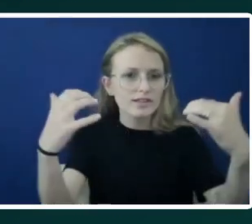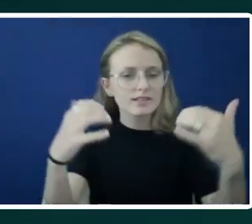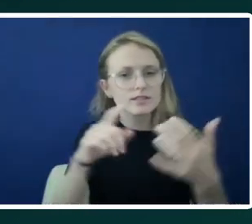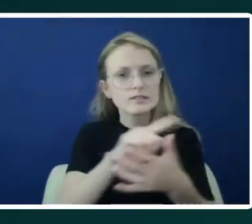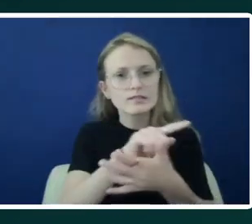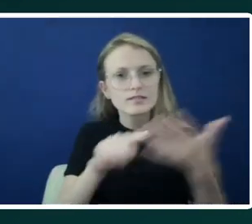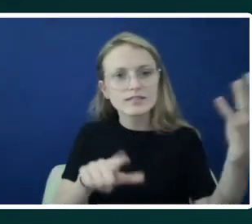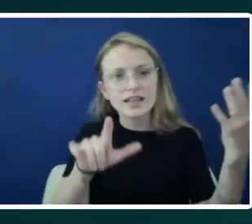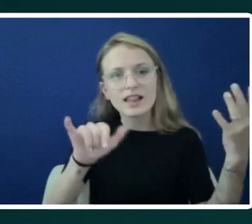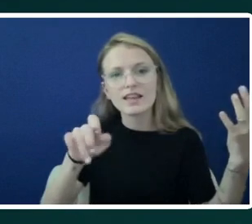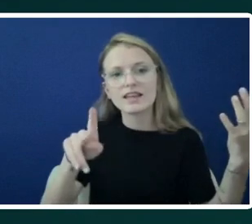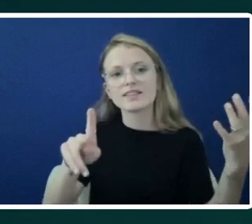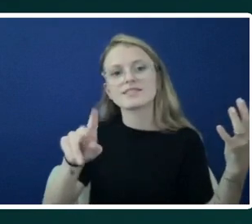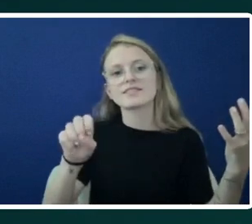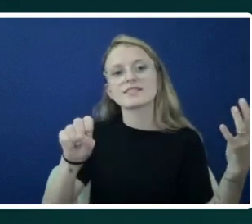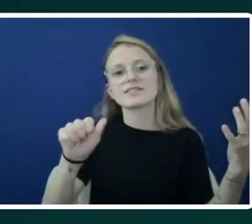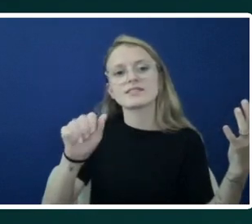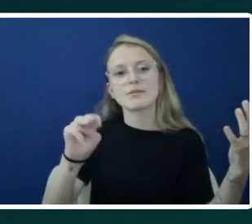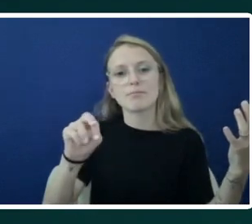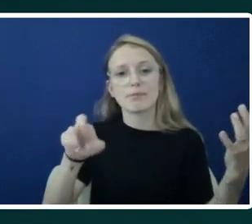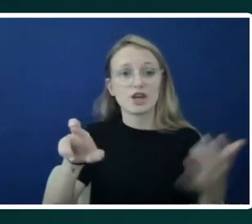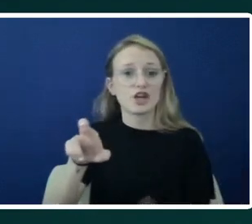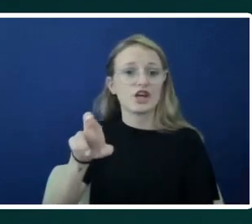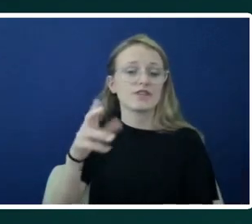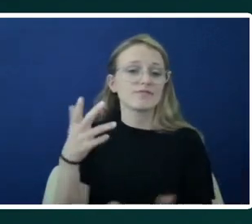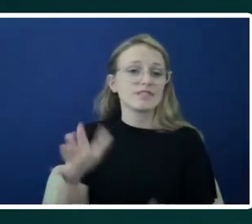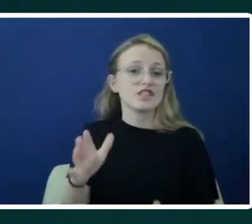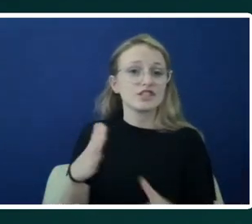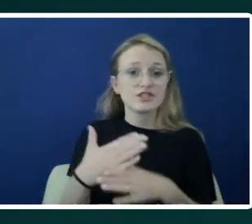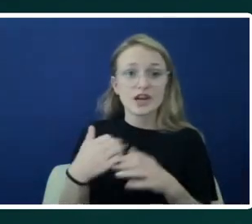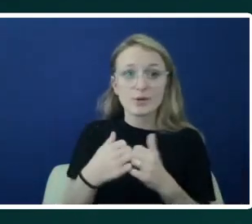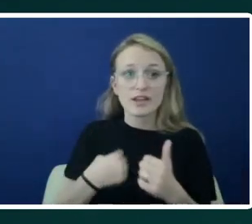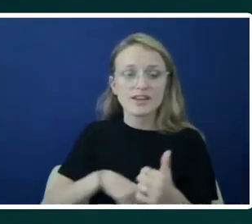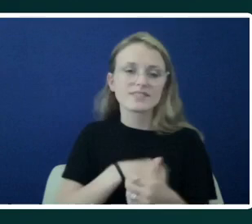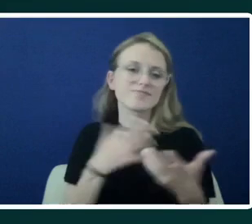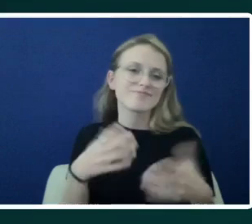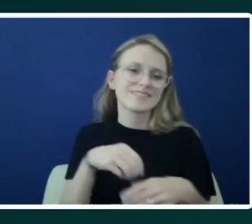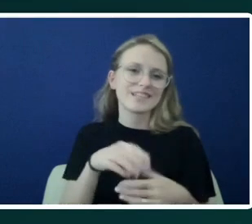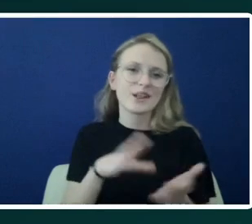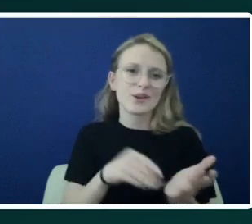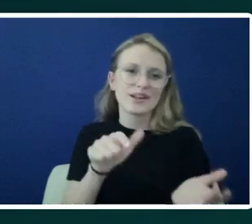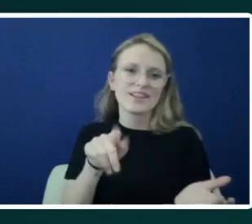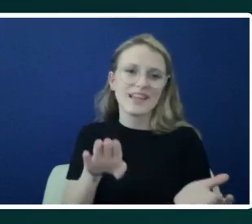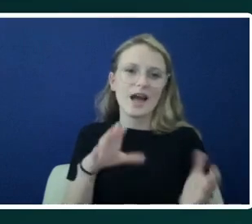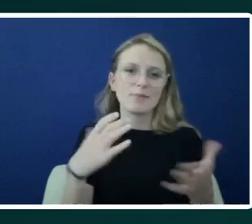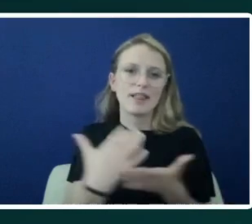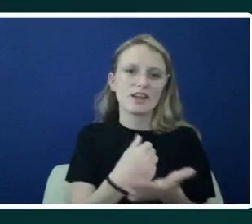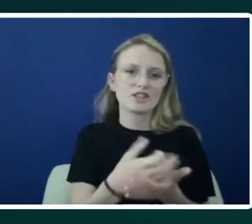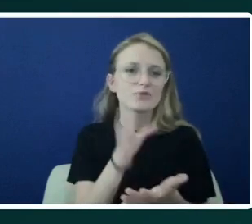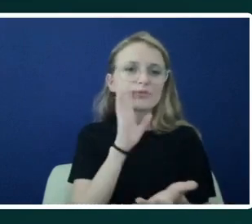to us are in a Learning Lab collection that is going to be linked at the end of the session.